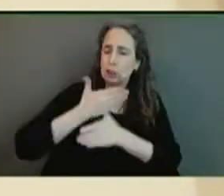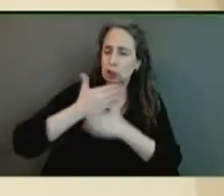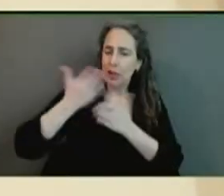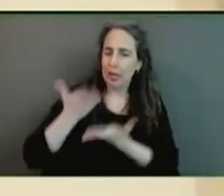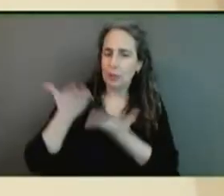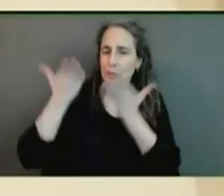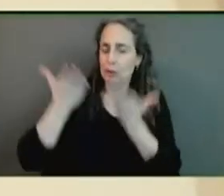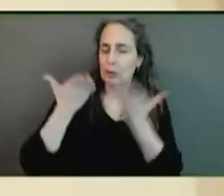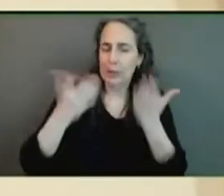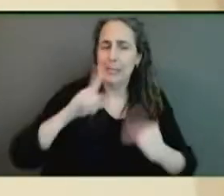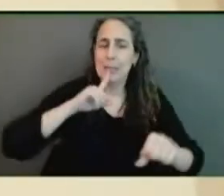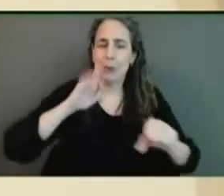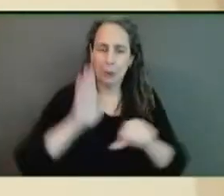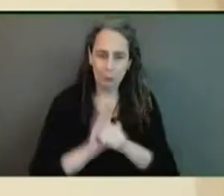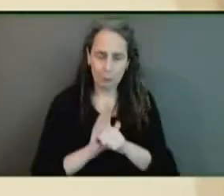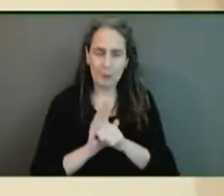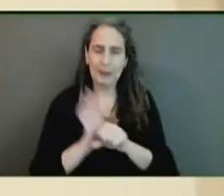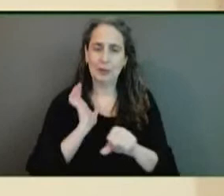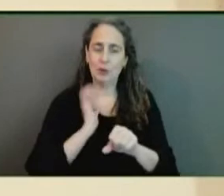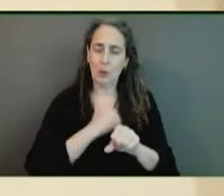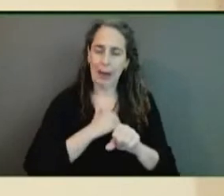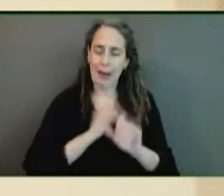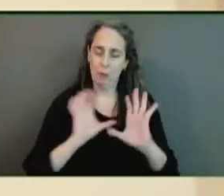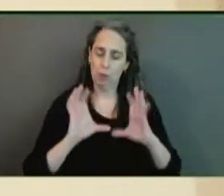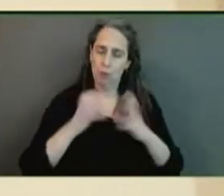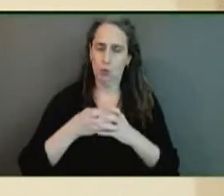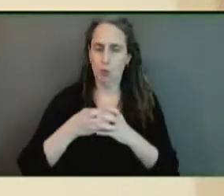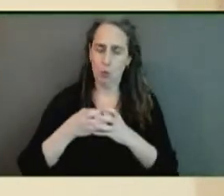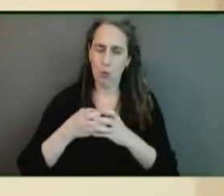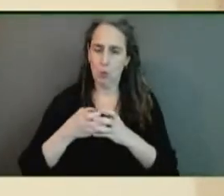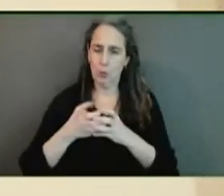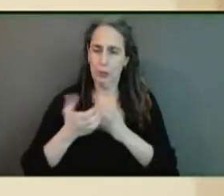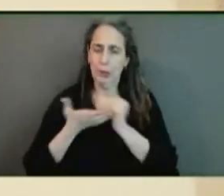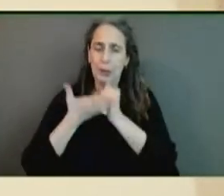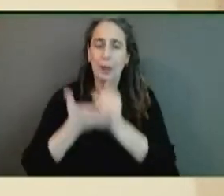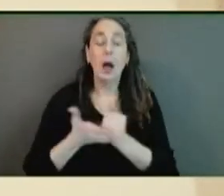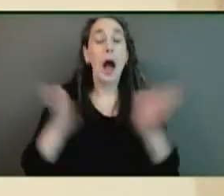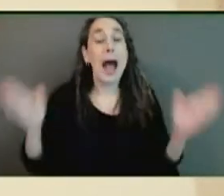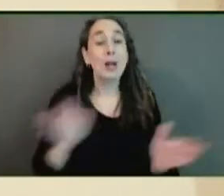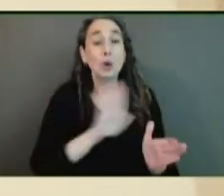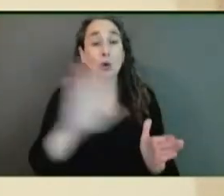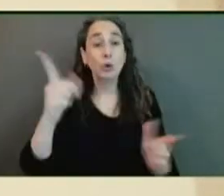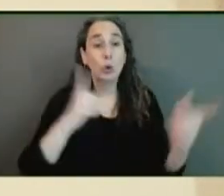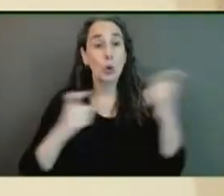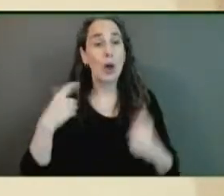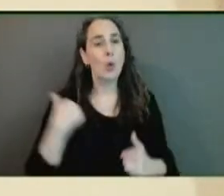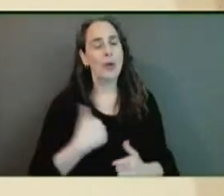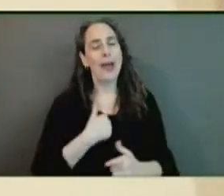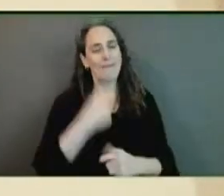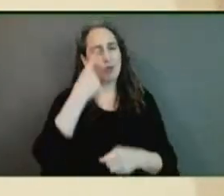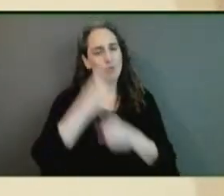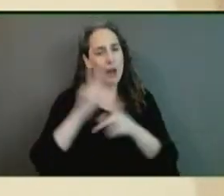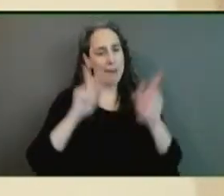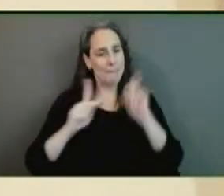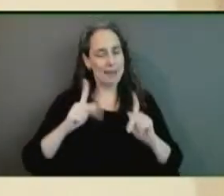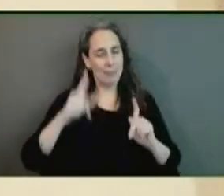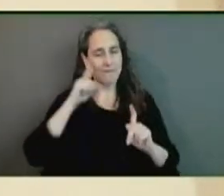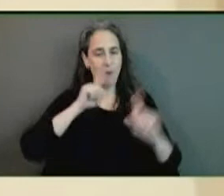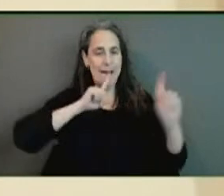questions, share suggestions and commit to our shared enterprise.